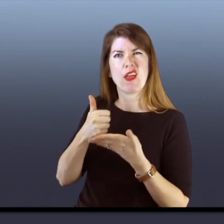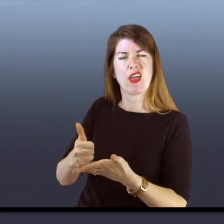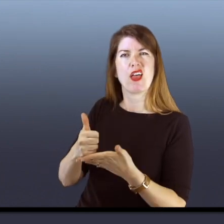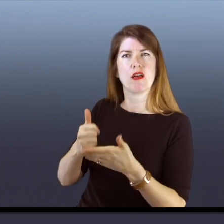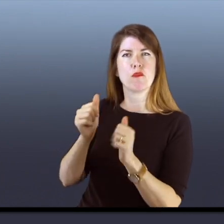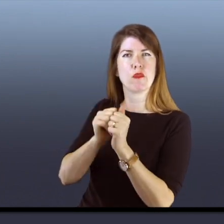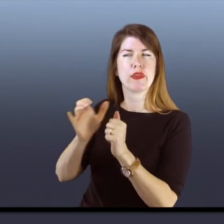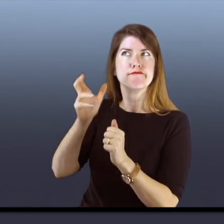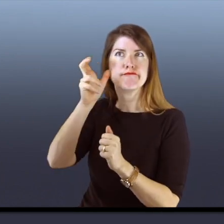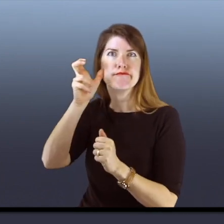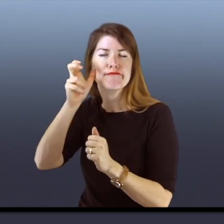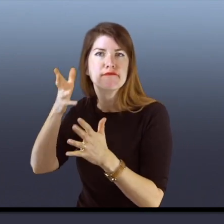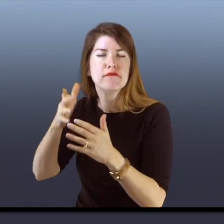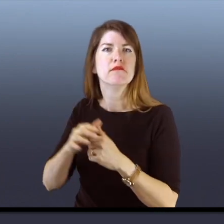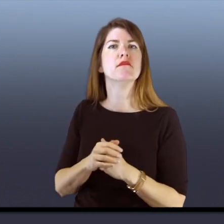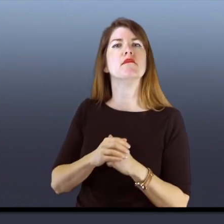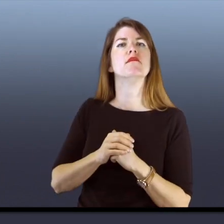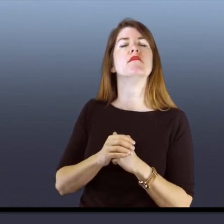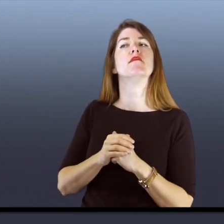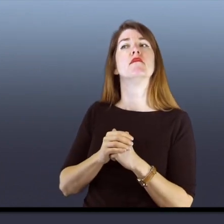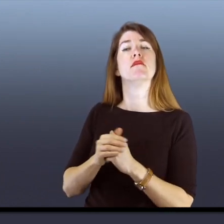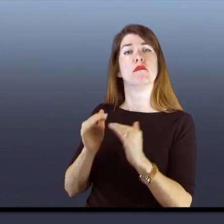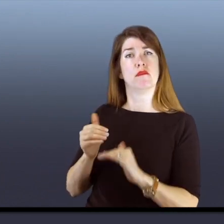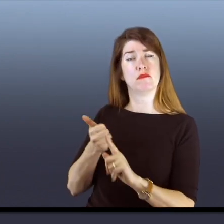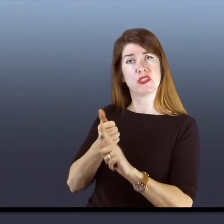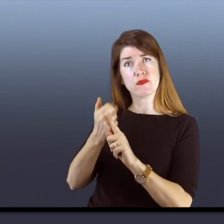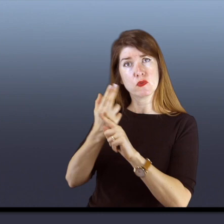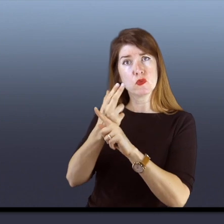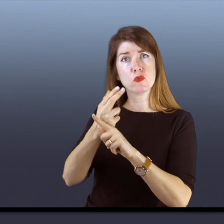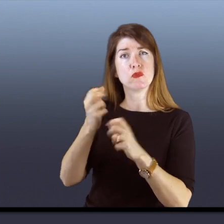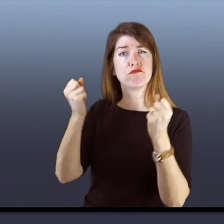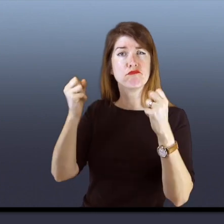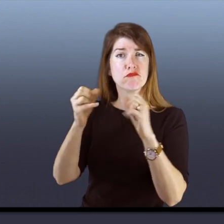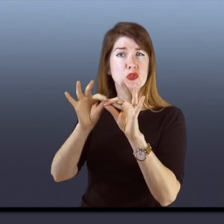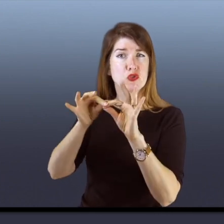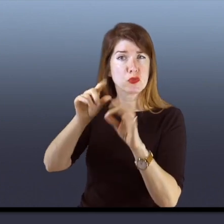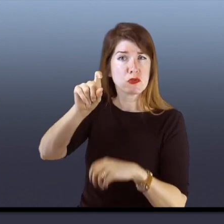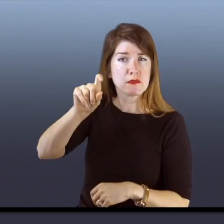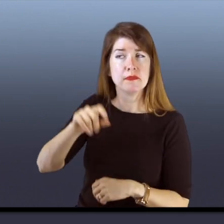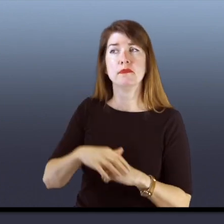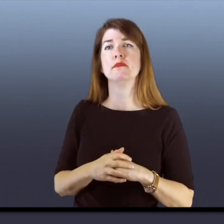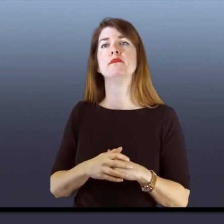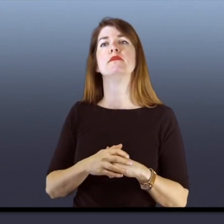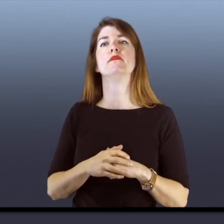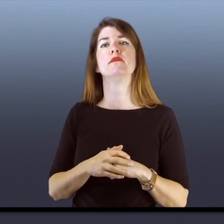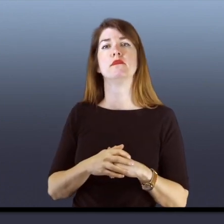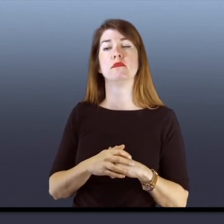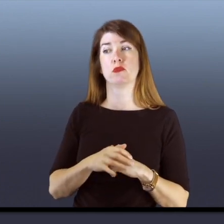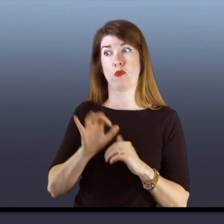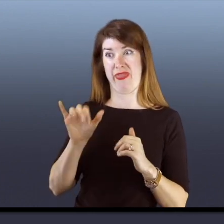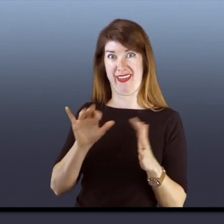and also do they use a sign language interpreter? In addition to that there's a full and individual --